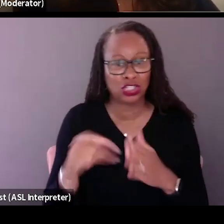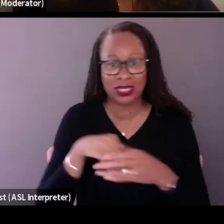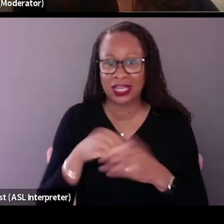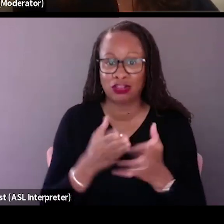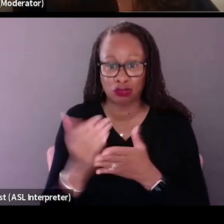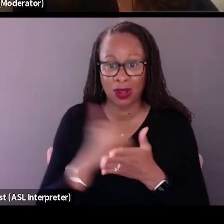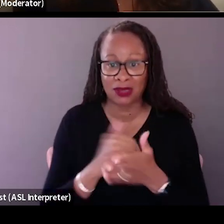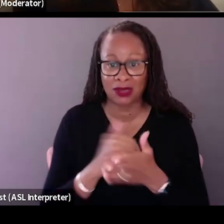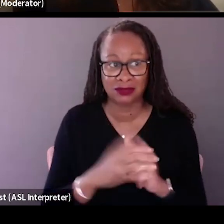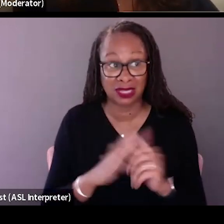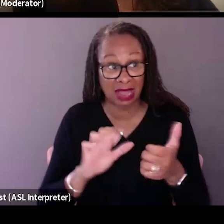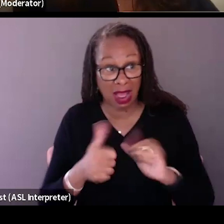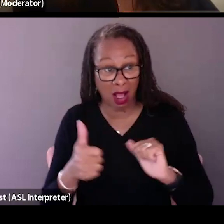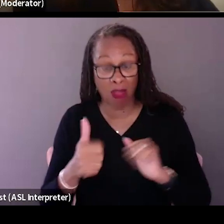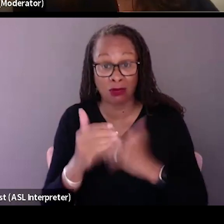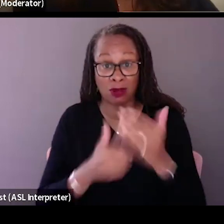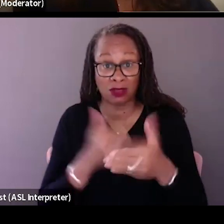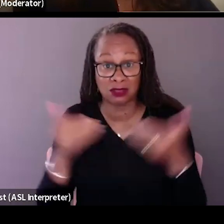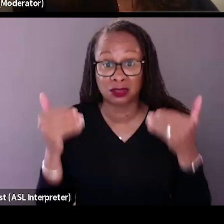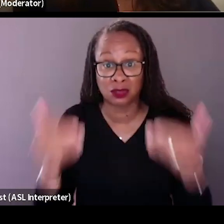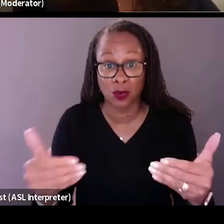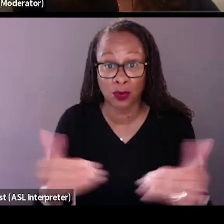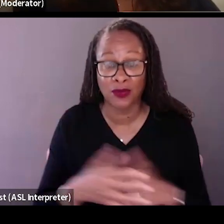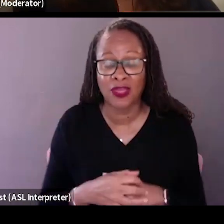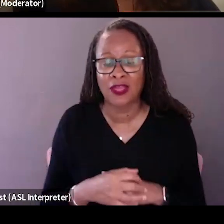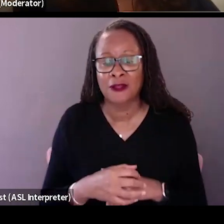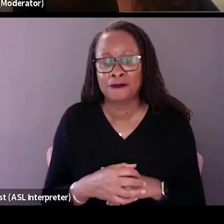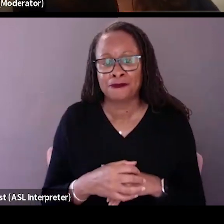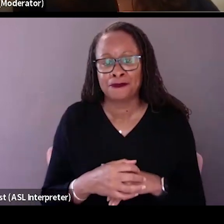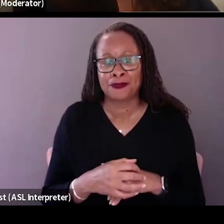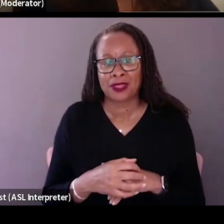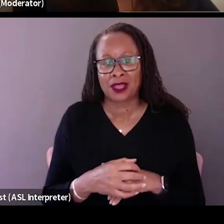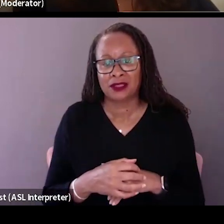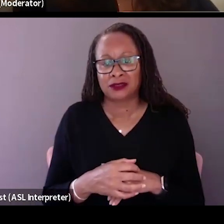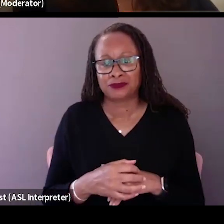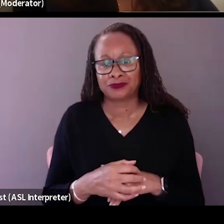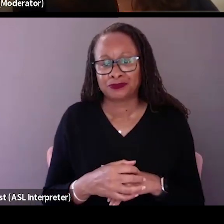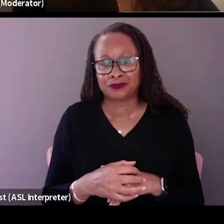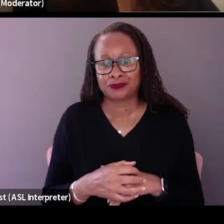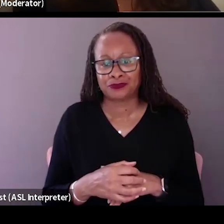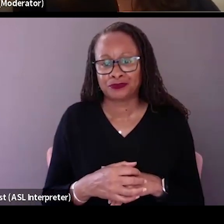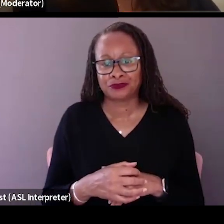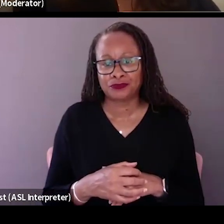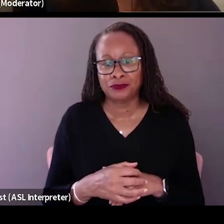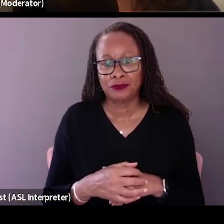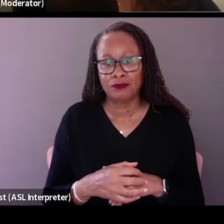how the process is going in real time during the interview. So it's changed over the years,